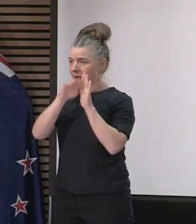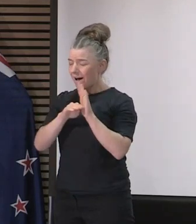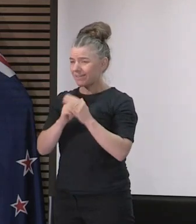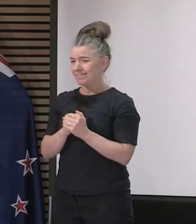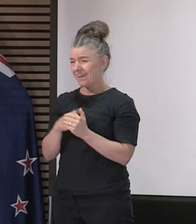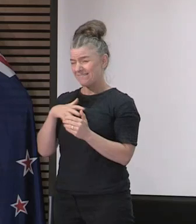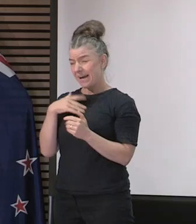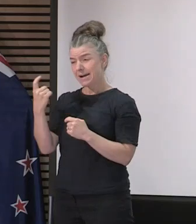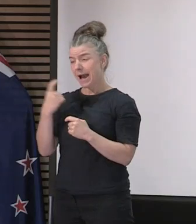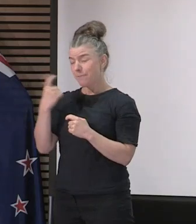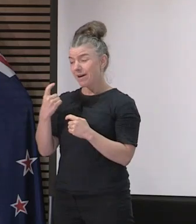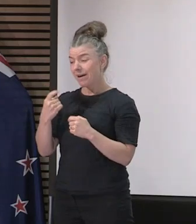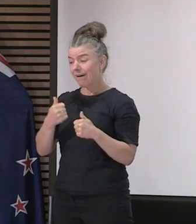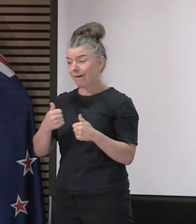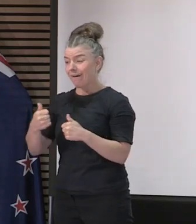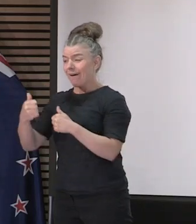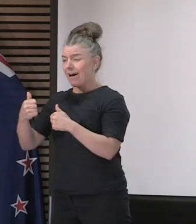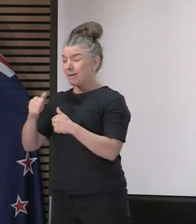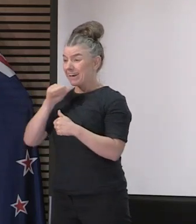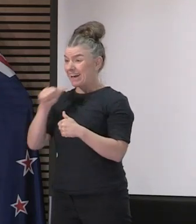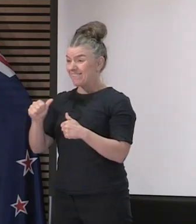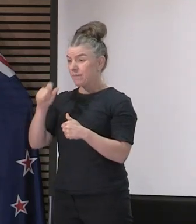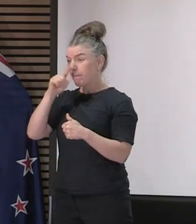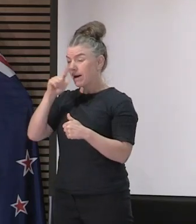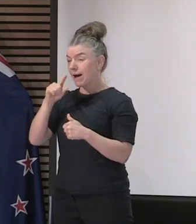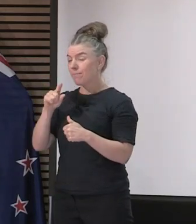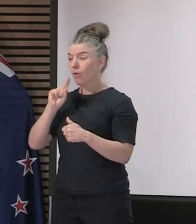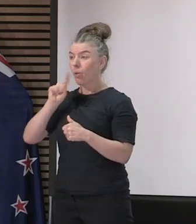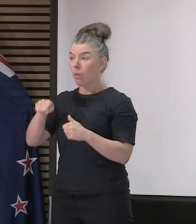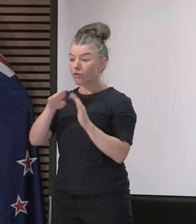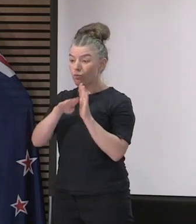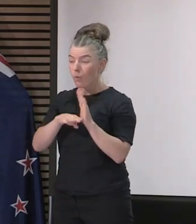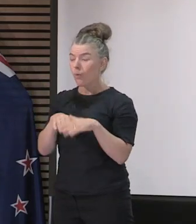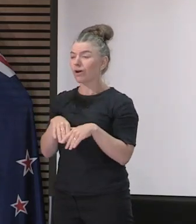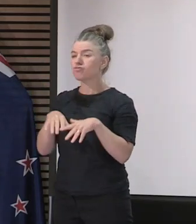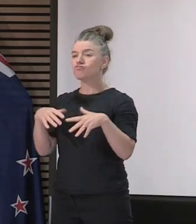current expectations and we did quite well in level four.